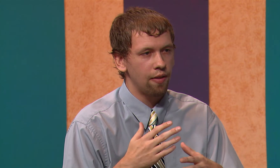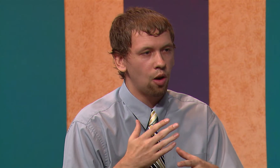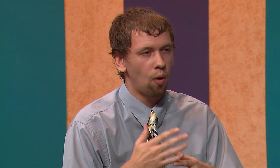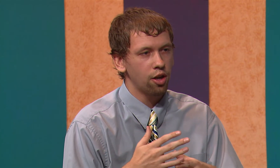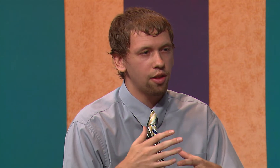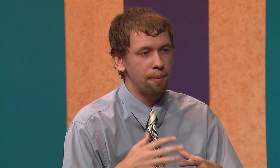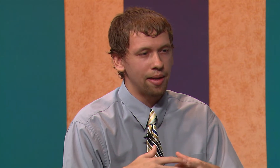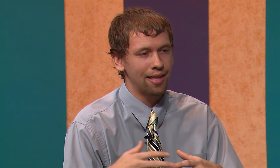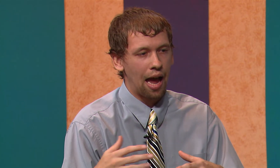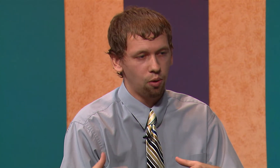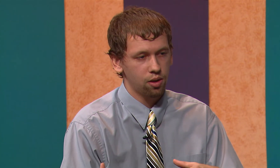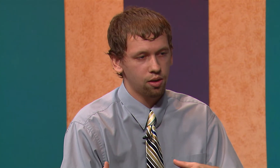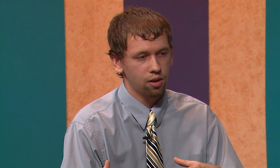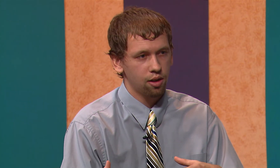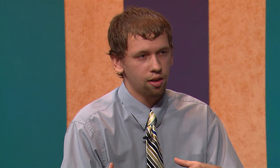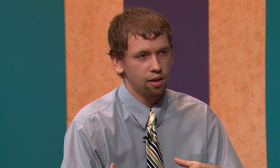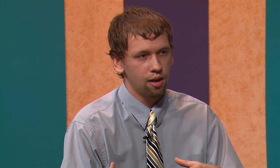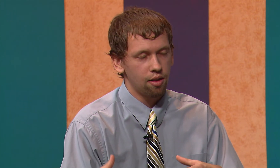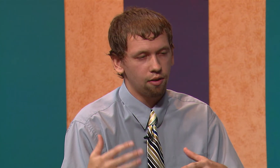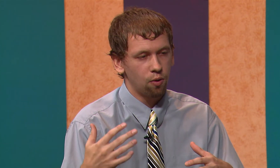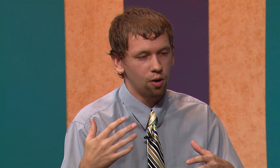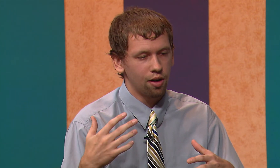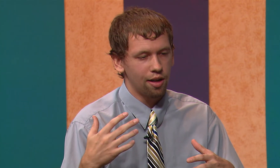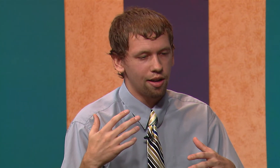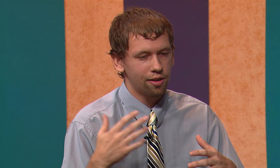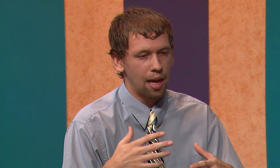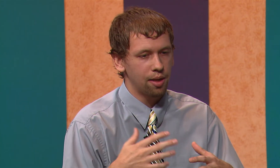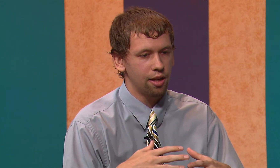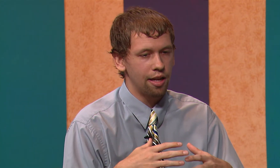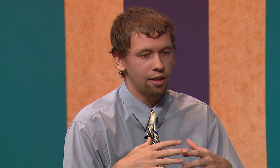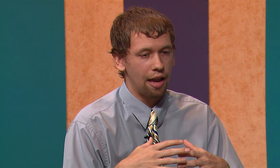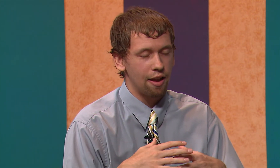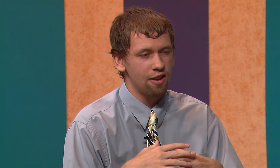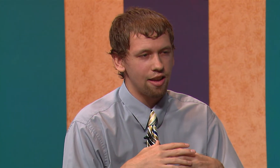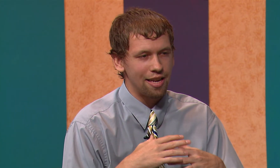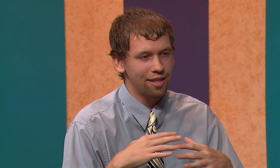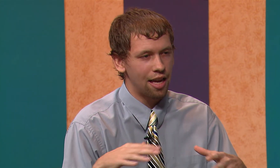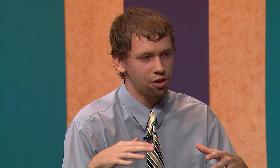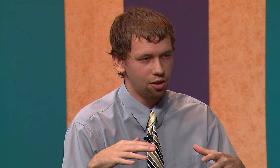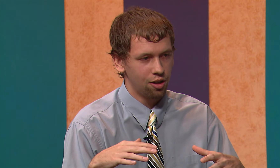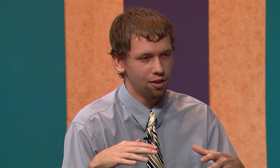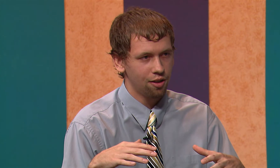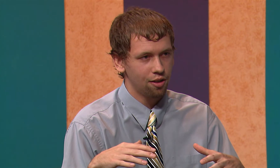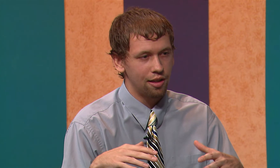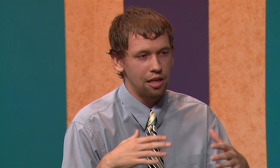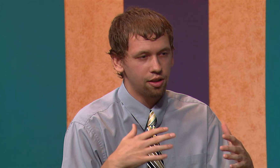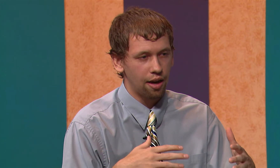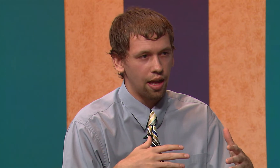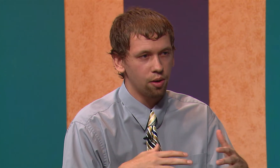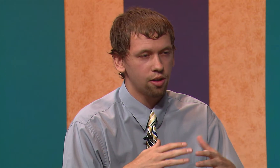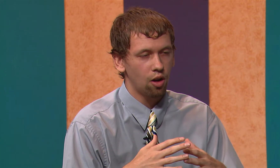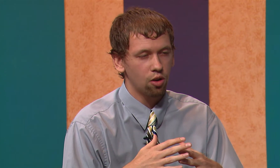if they don’t watch they’ll miss out, so snapchat is essential to teach sign language.